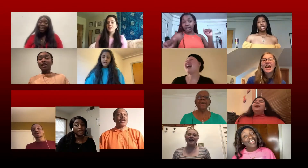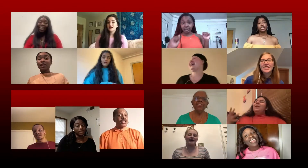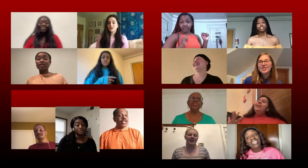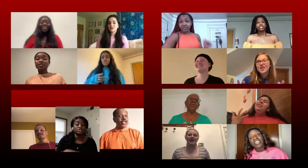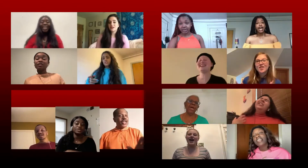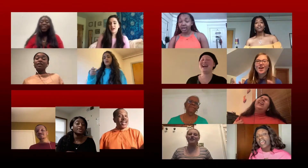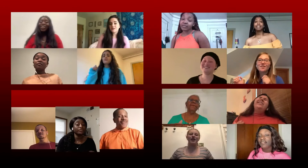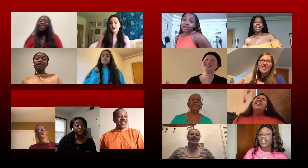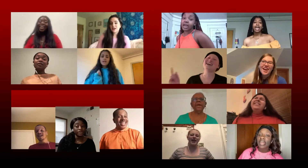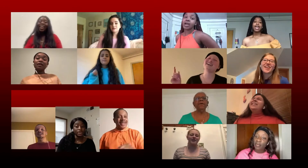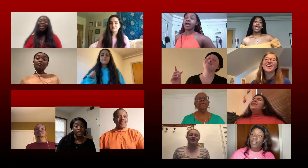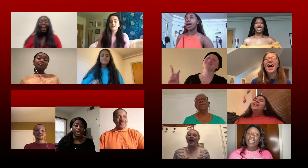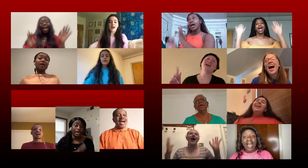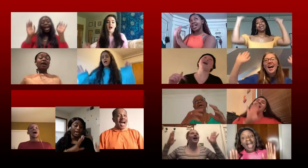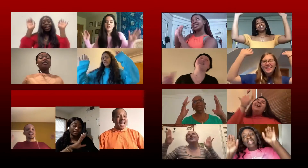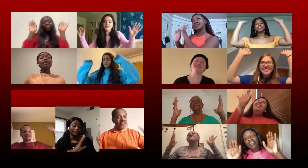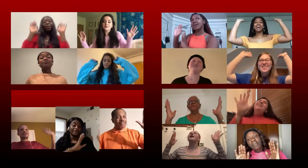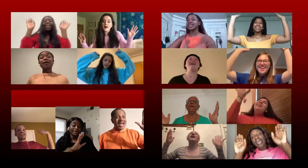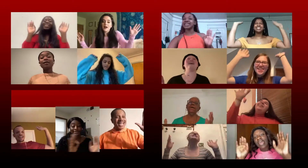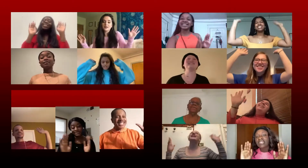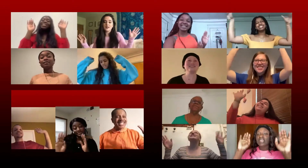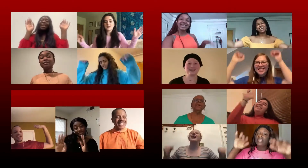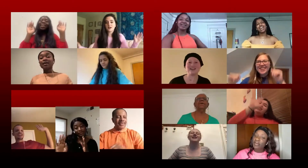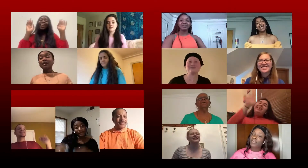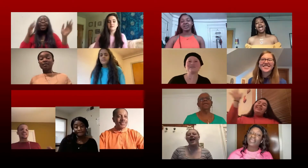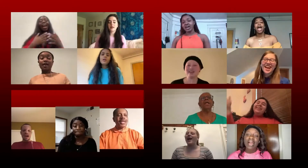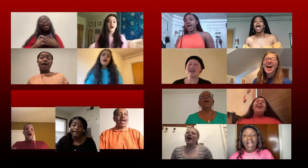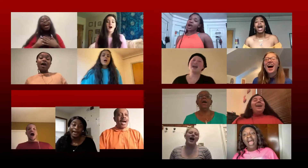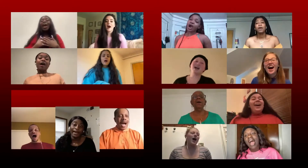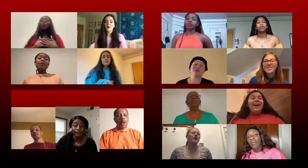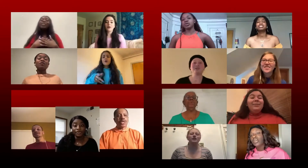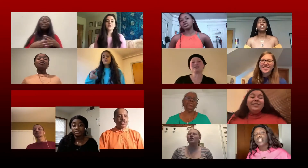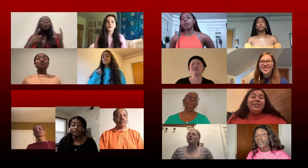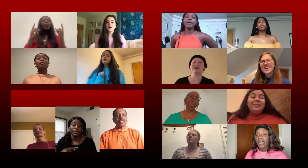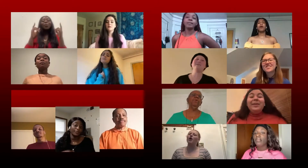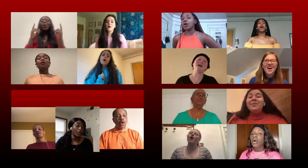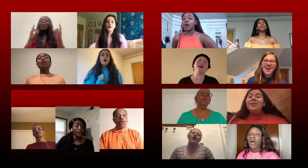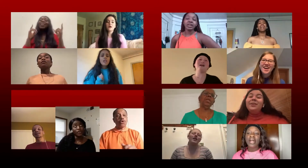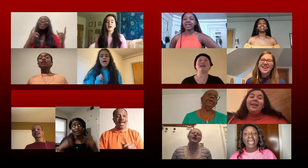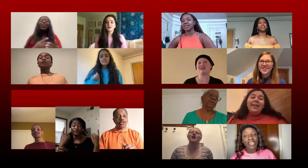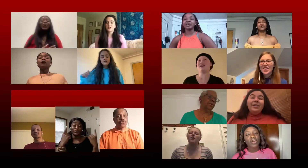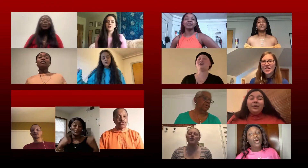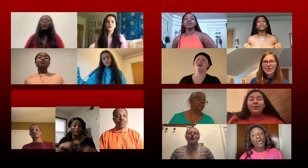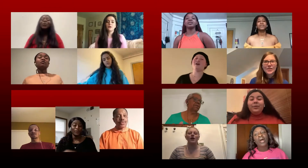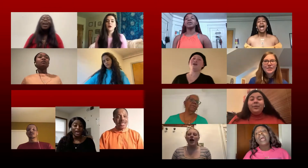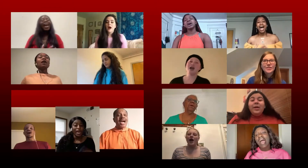Each and everyday I lift my hands and say I want to be more like You